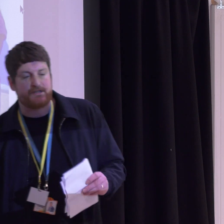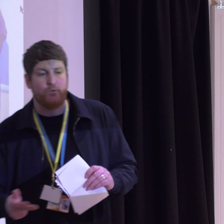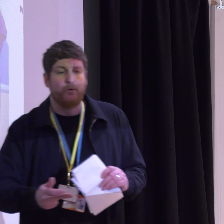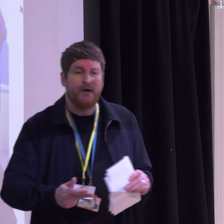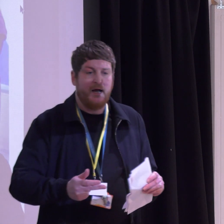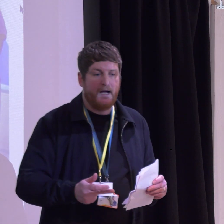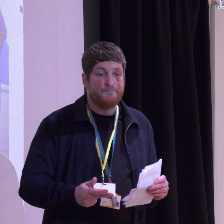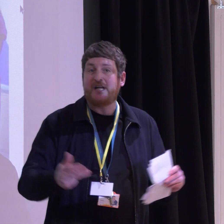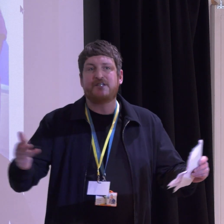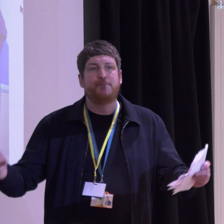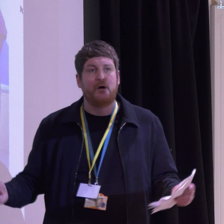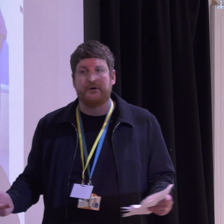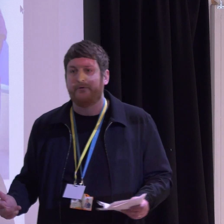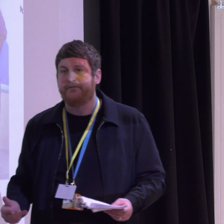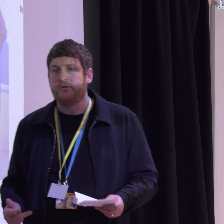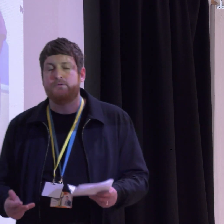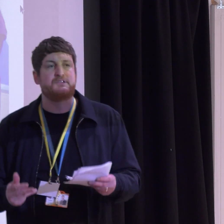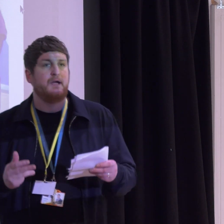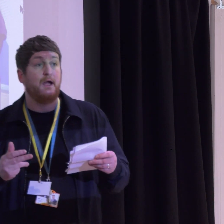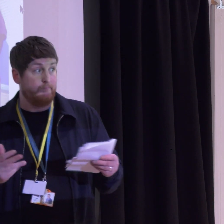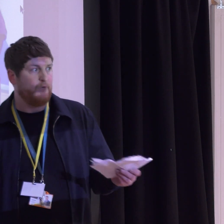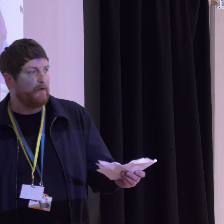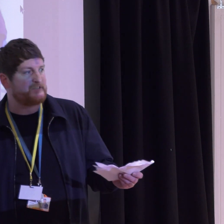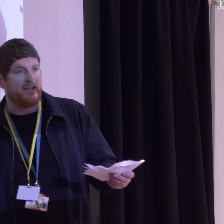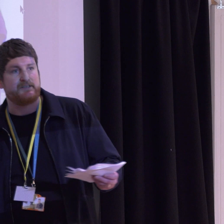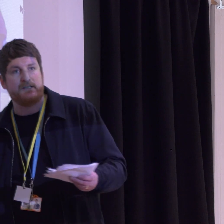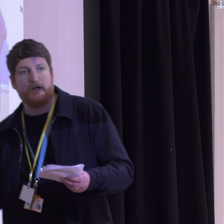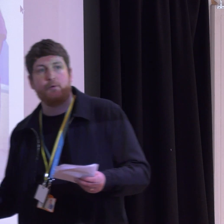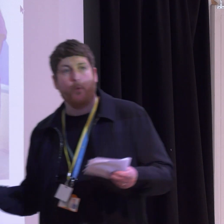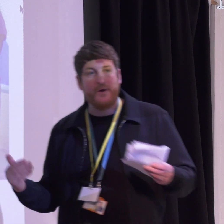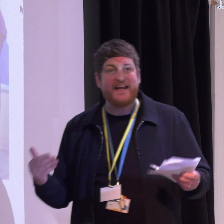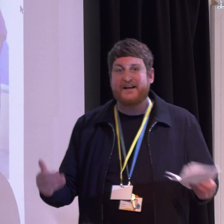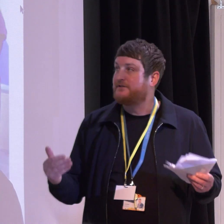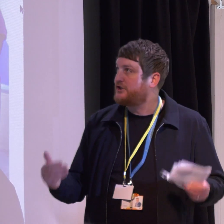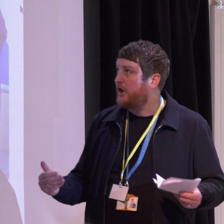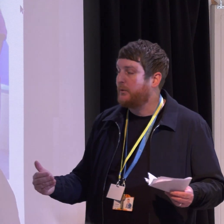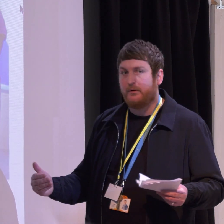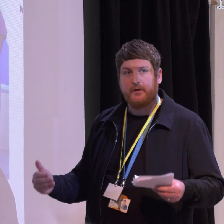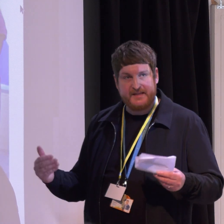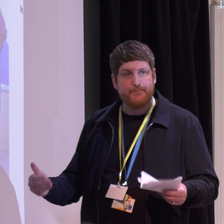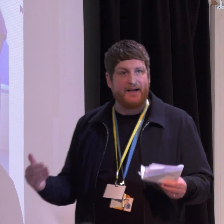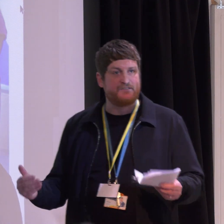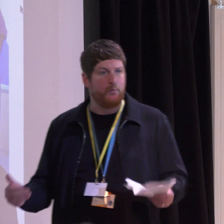to the school, challenge partner reviews at Ofsted, you know, we have to show the impact